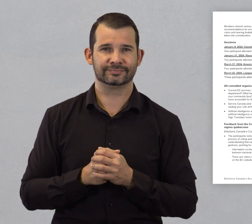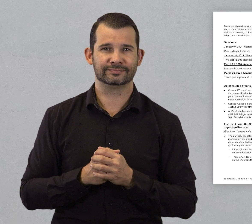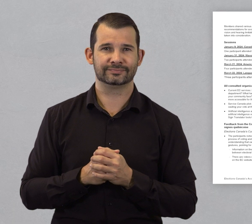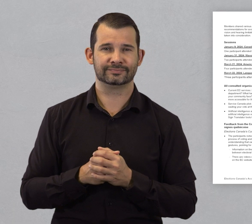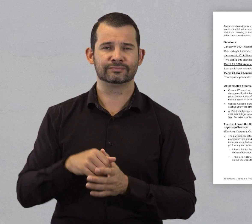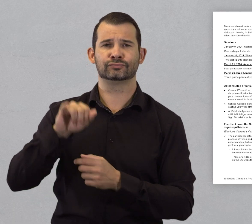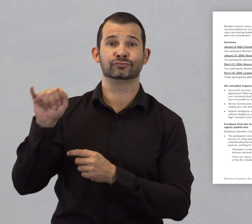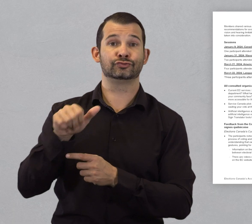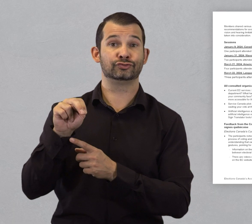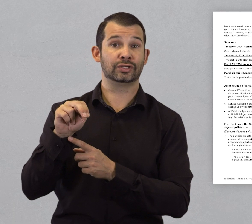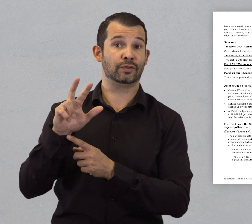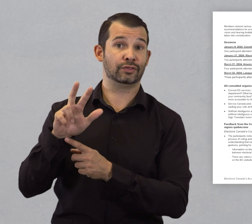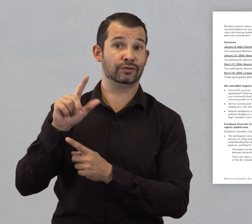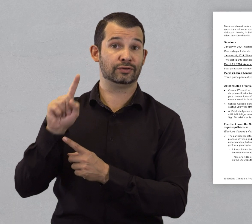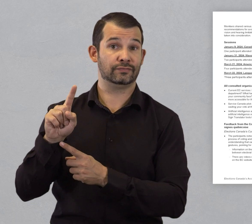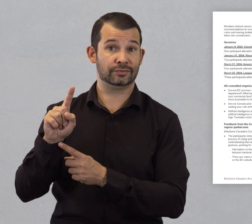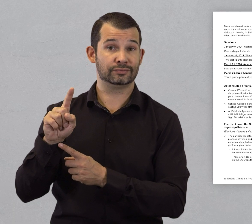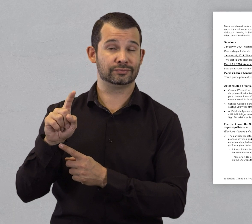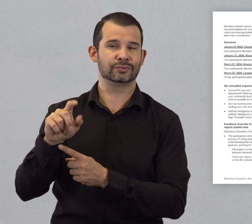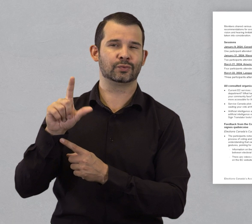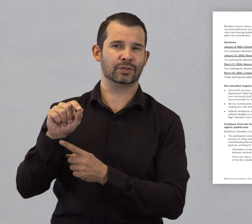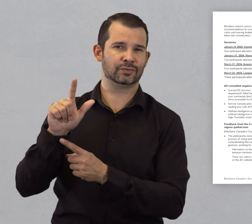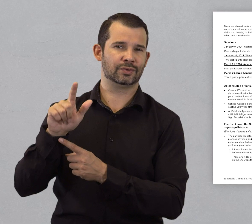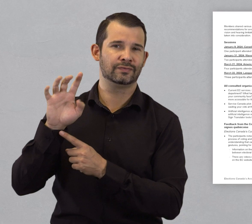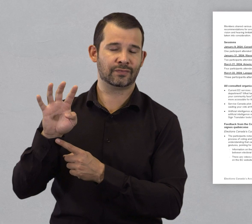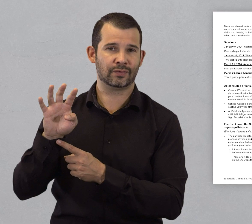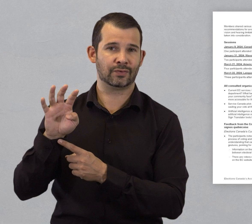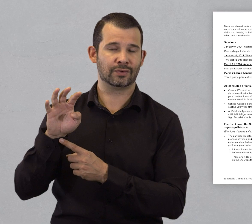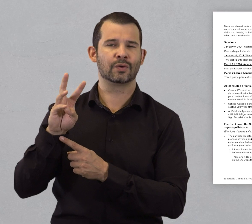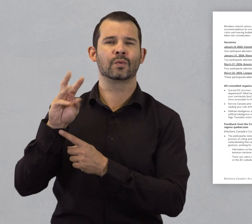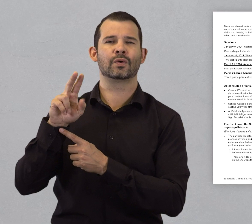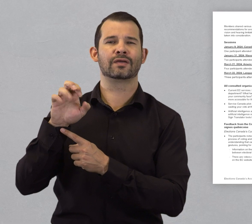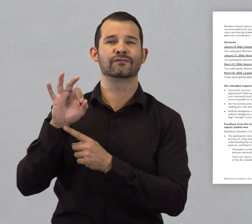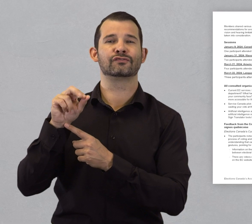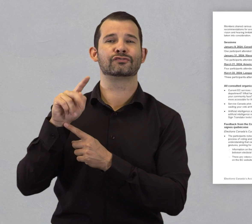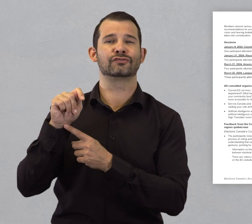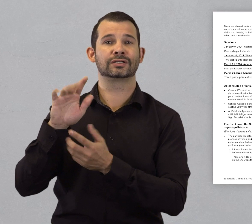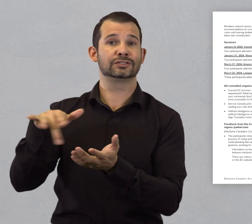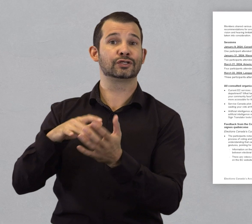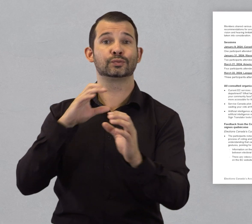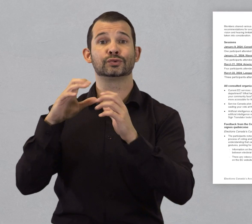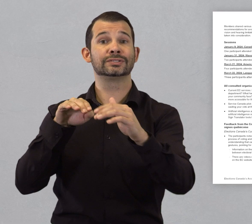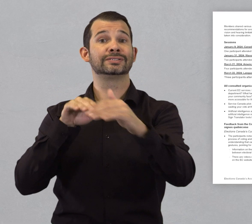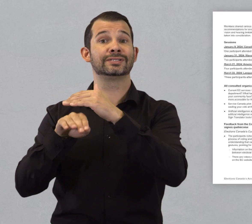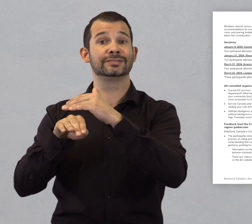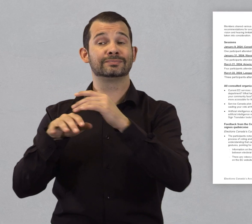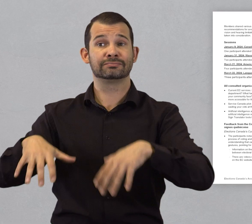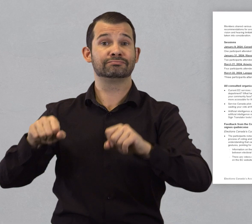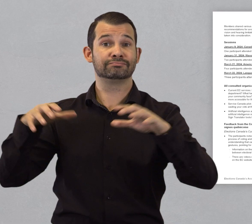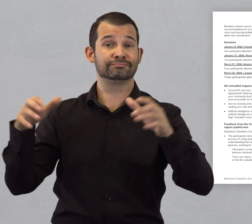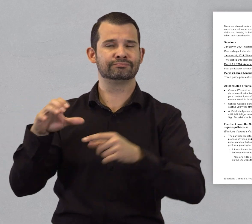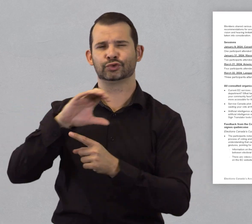January 31, 2024: Wavefront Centre for Communication Accessibility (Zoom)